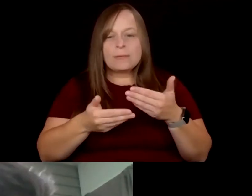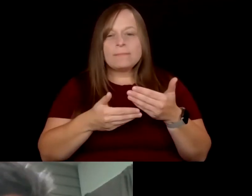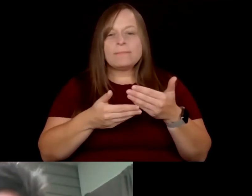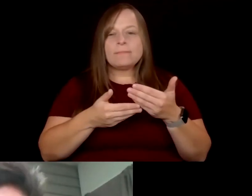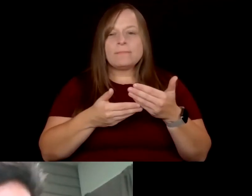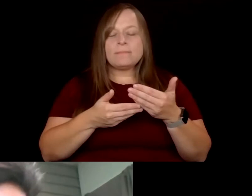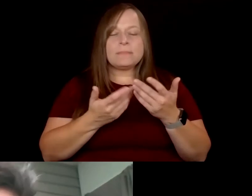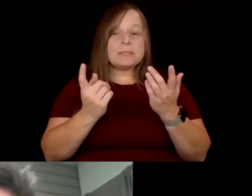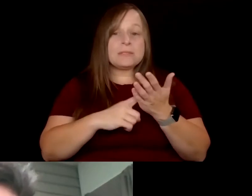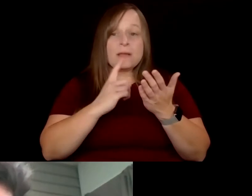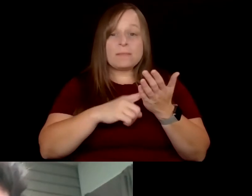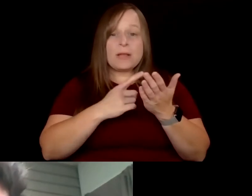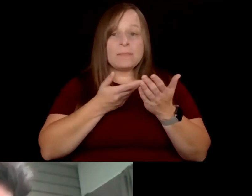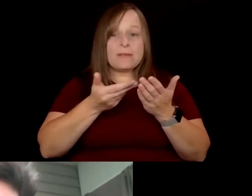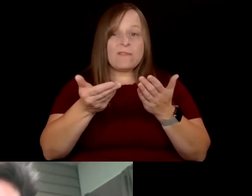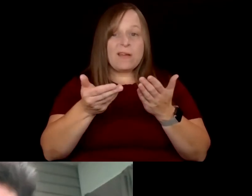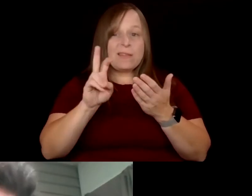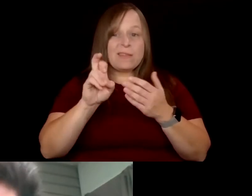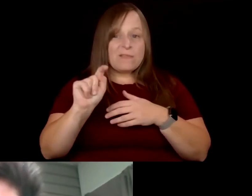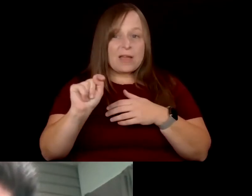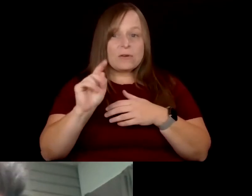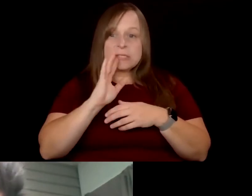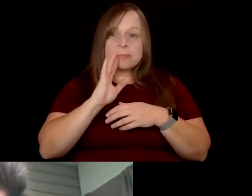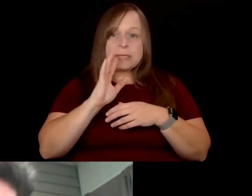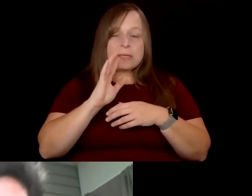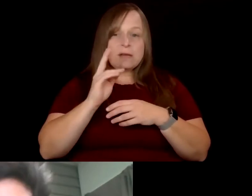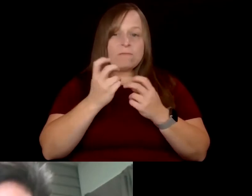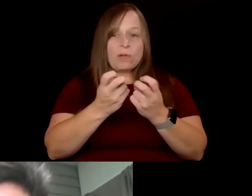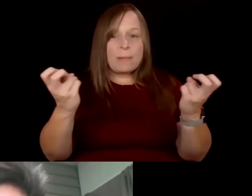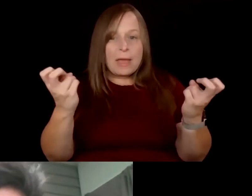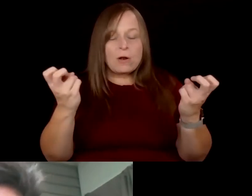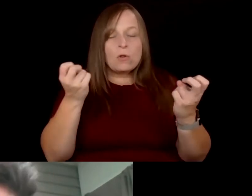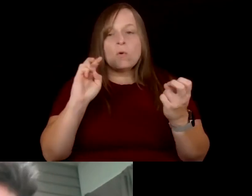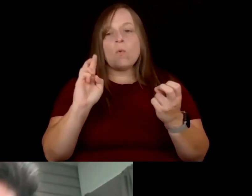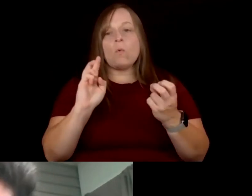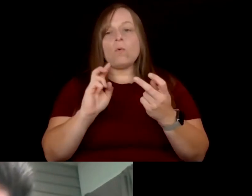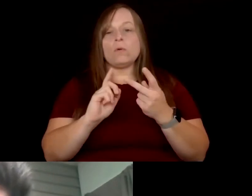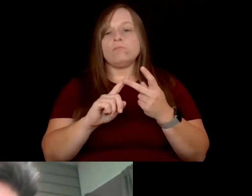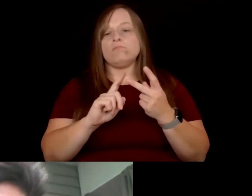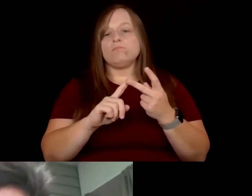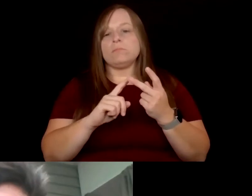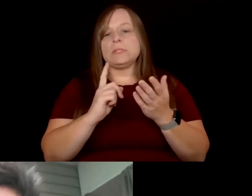And sometimes they invite the veteran in to speak in front of the panel, or sometimes the lawyers